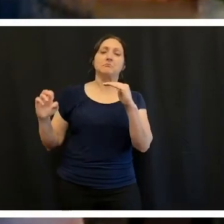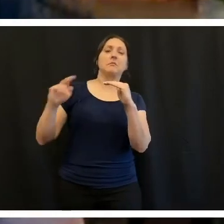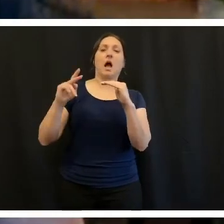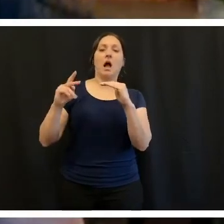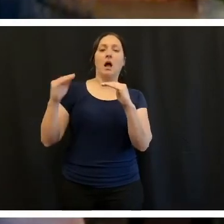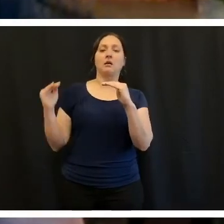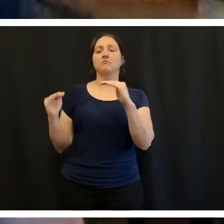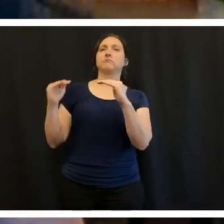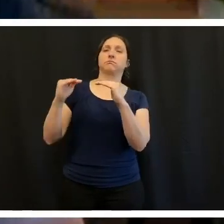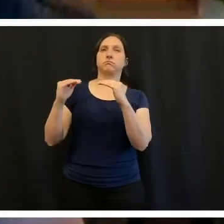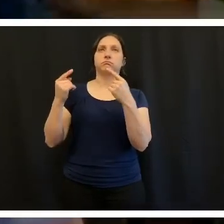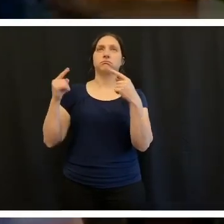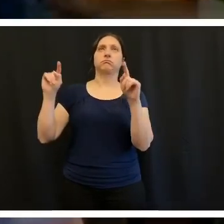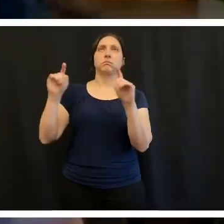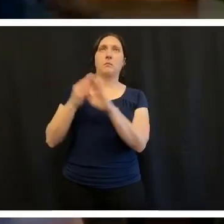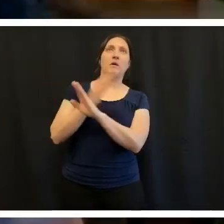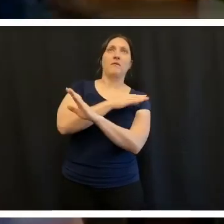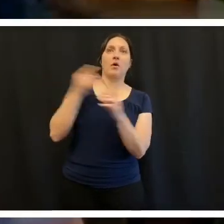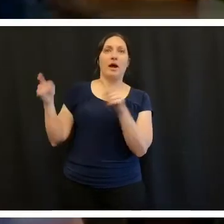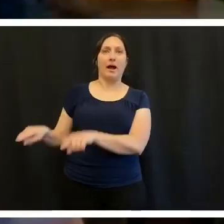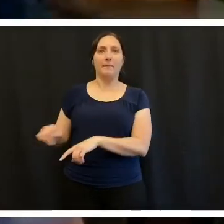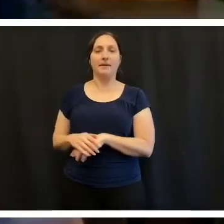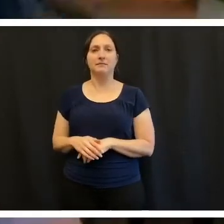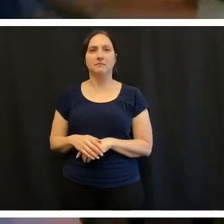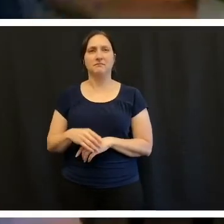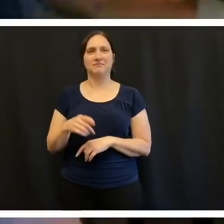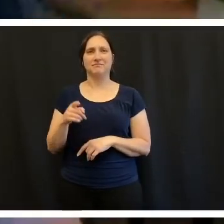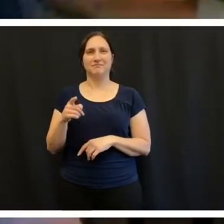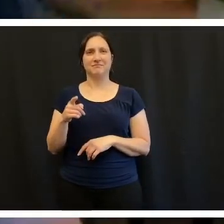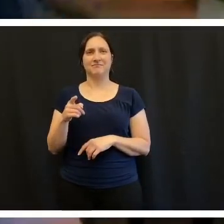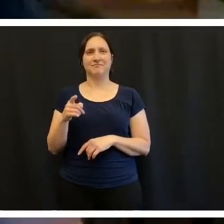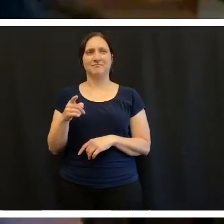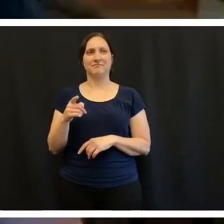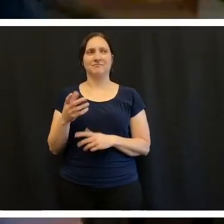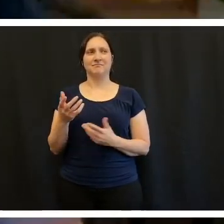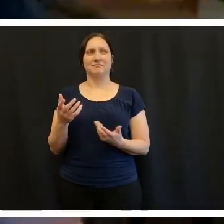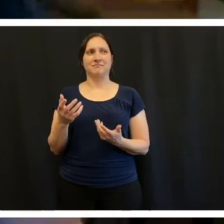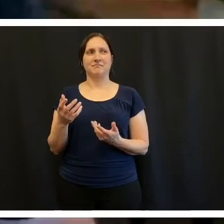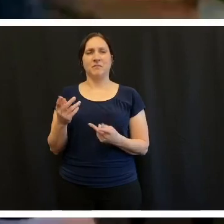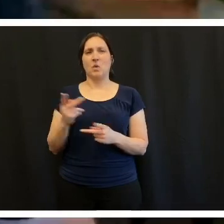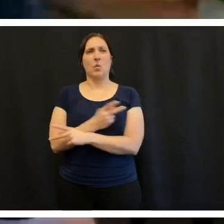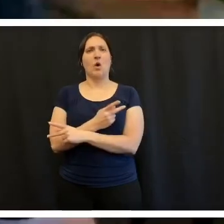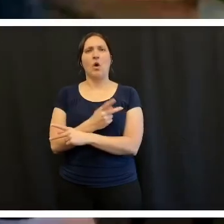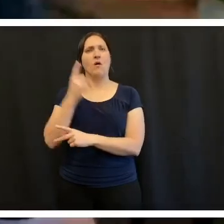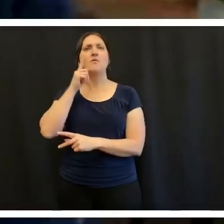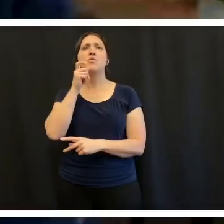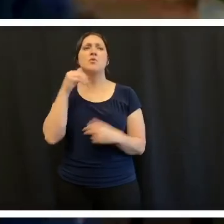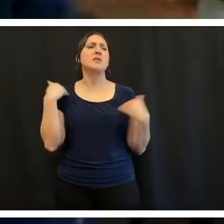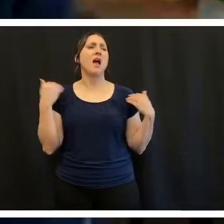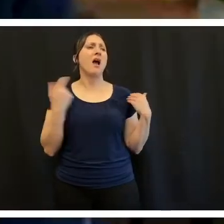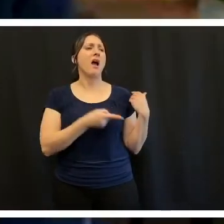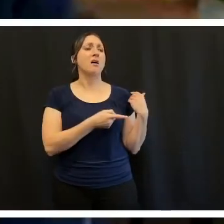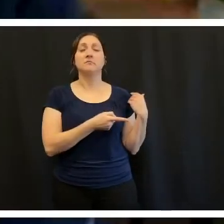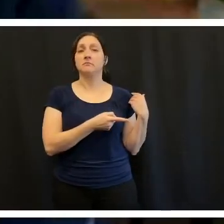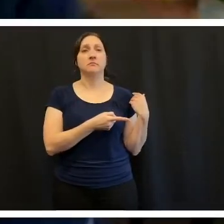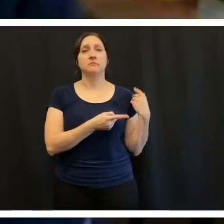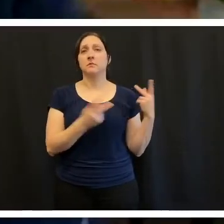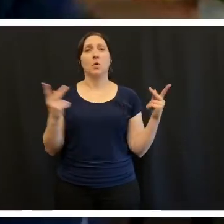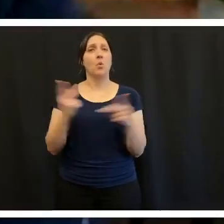And you think, "Well, that might be most traumatic "to the little ones." It was actually more traumatic to the older students.